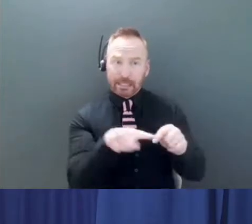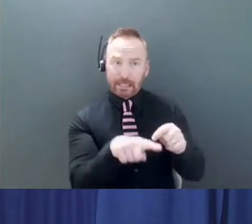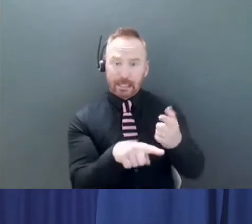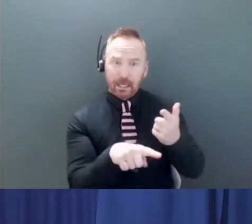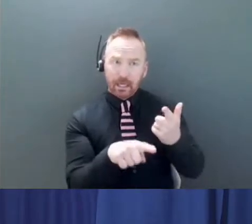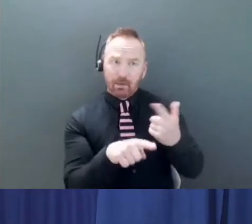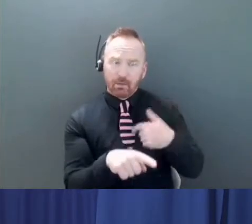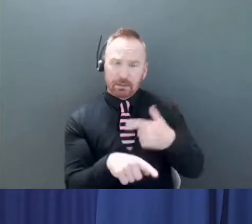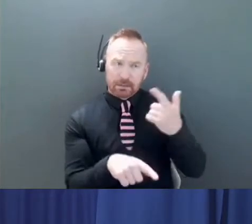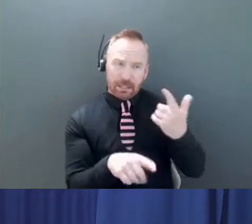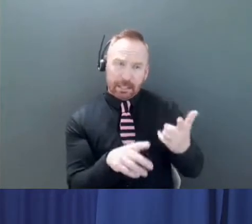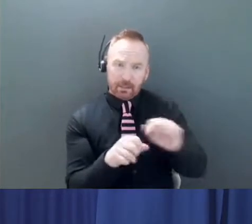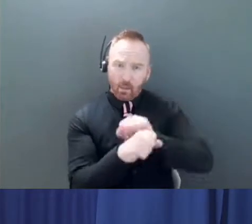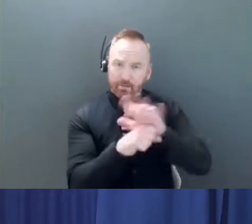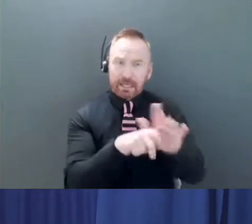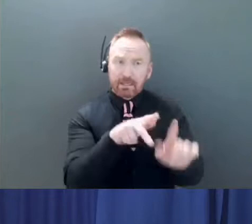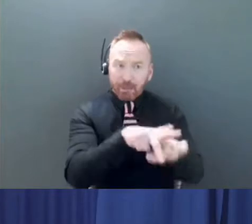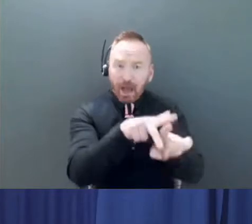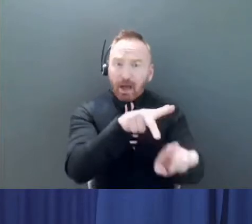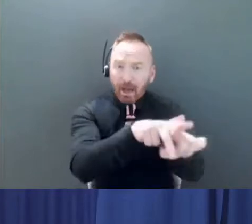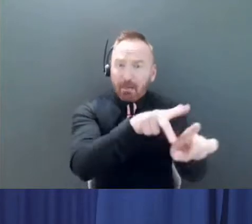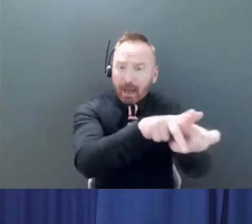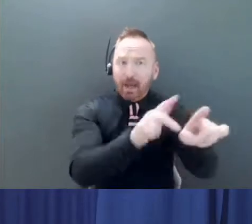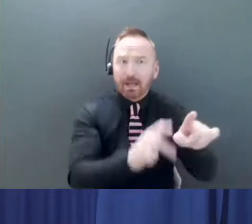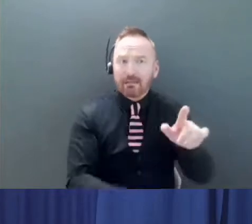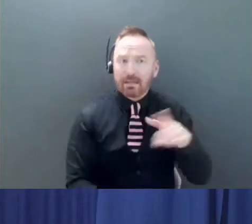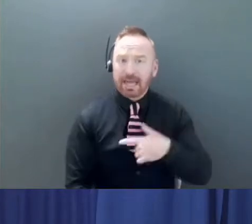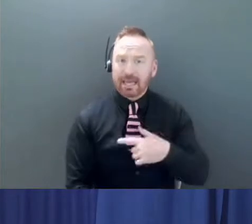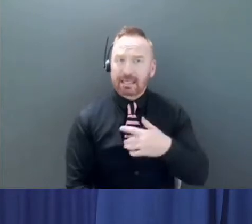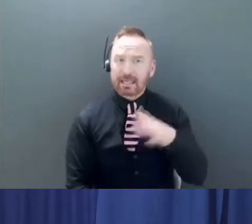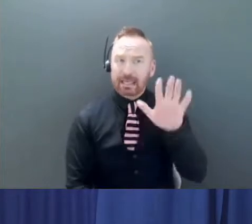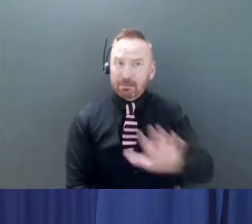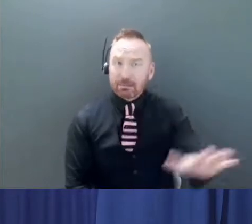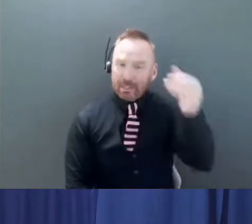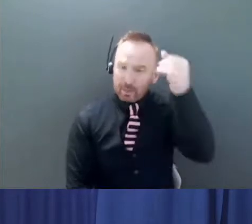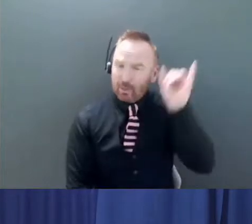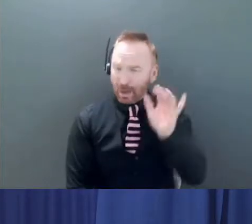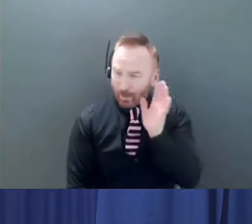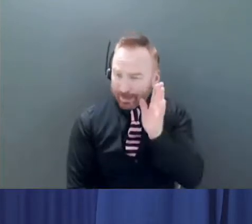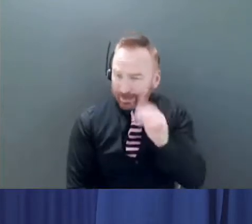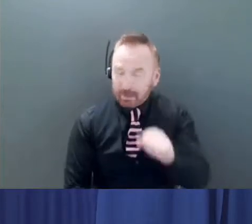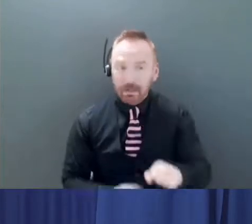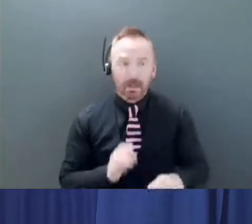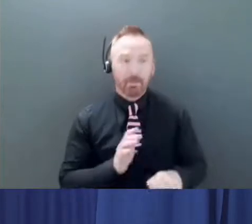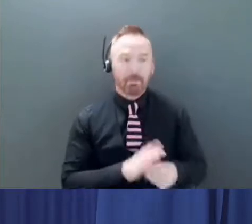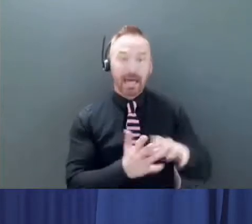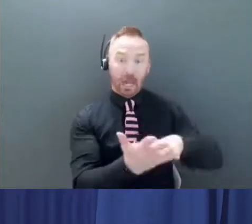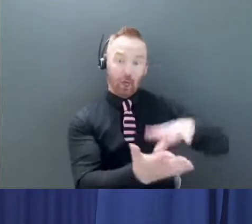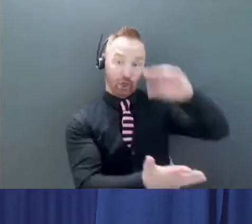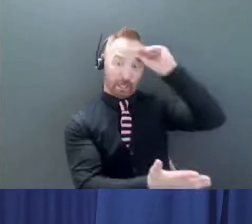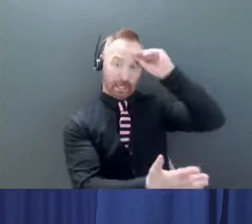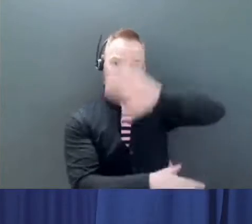students has been a priority since the beginning of the pandemic and we will ensure